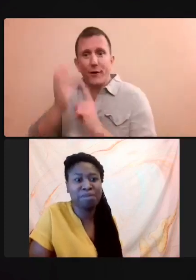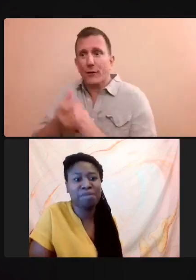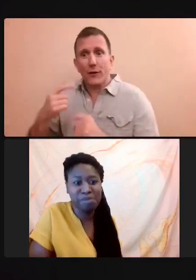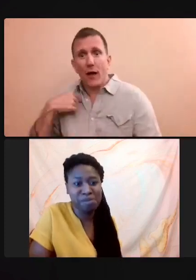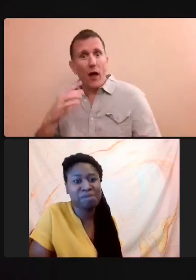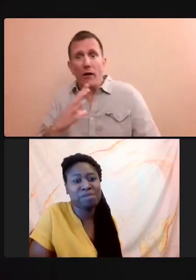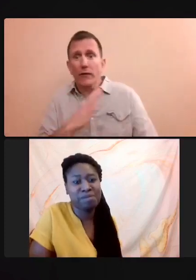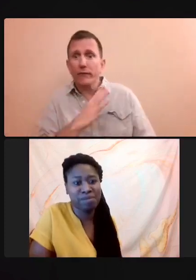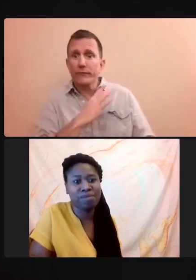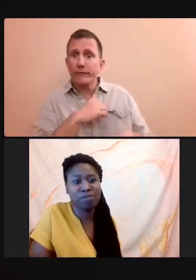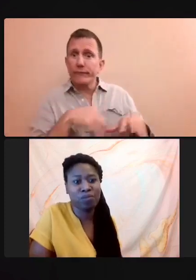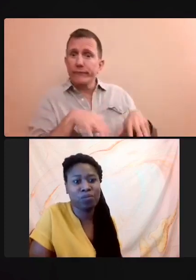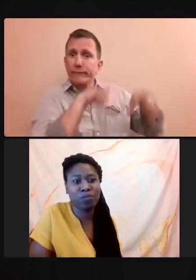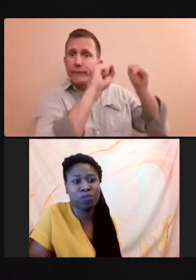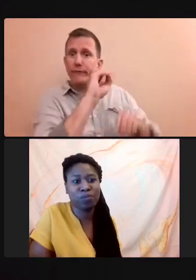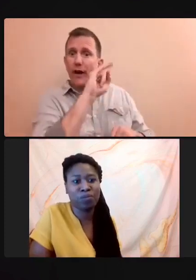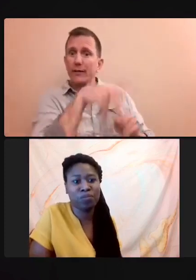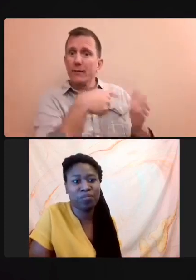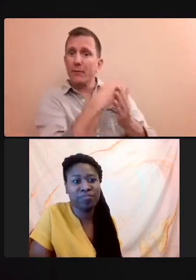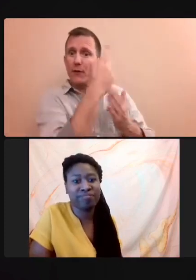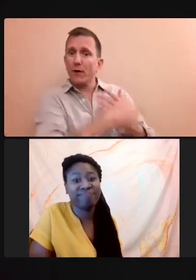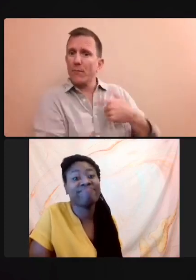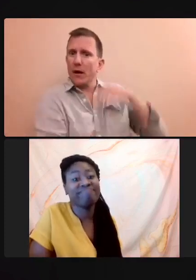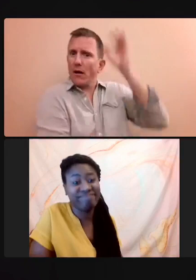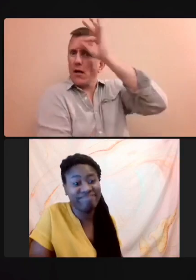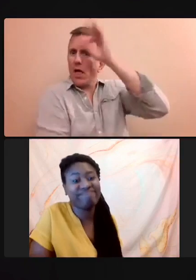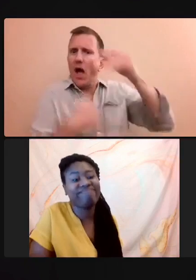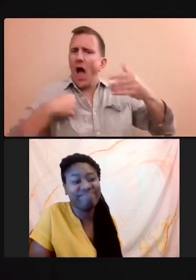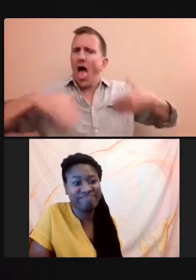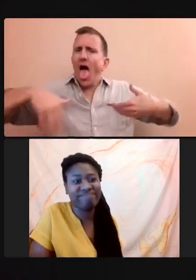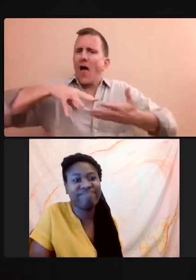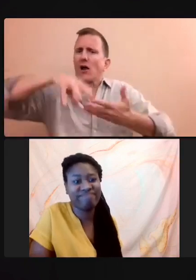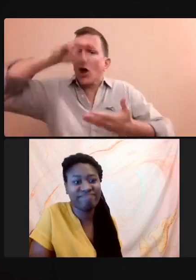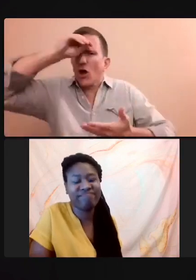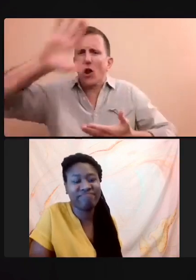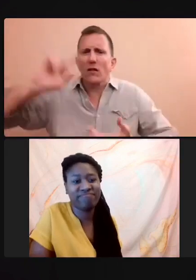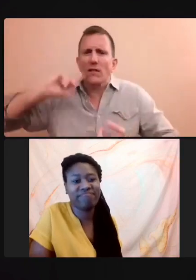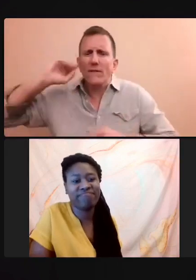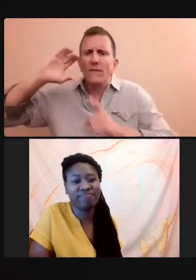variety of deaf mentors as well. Yeah, absolutely.